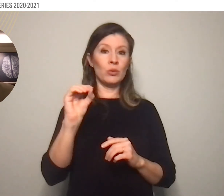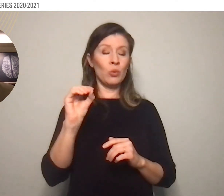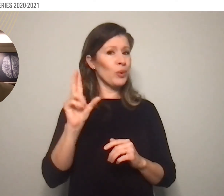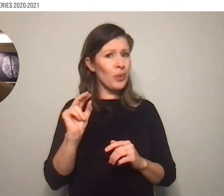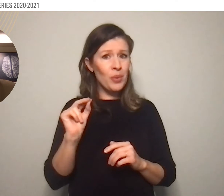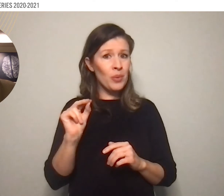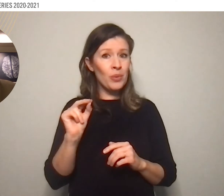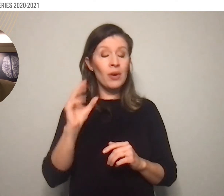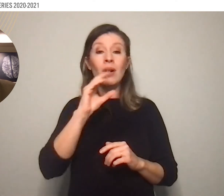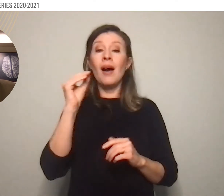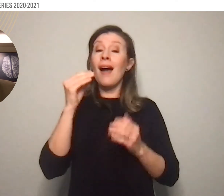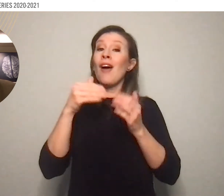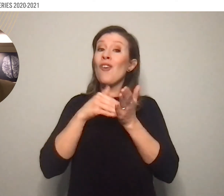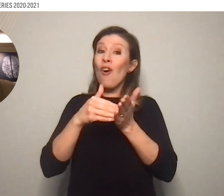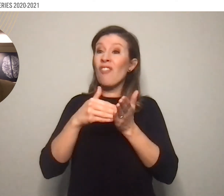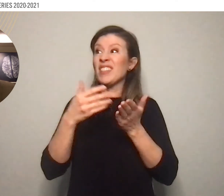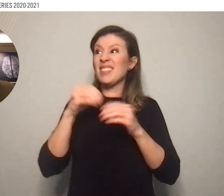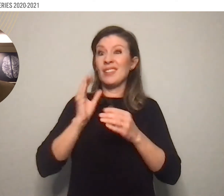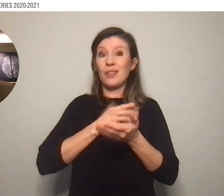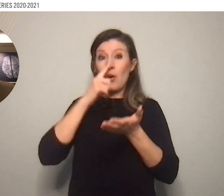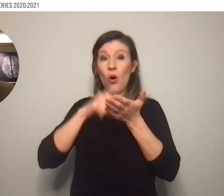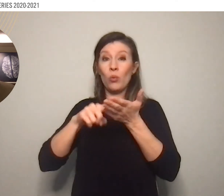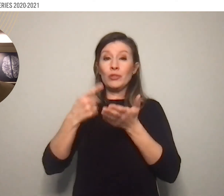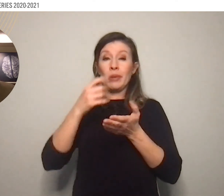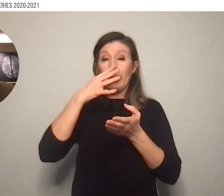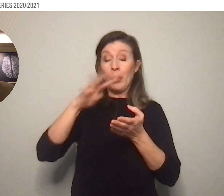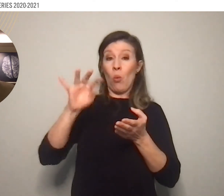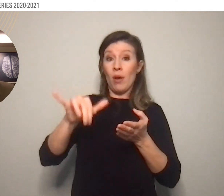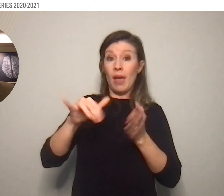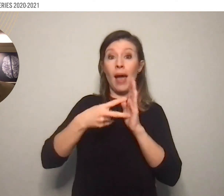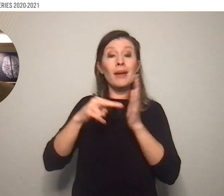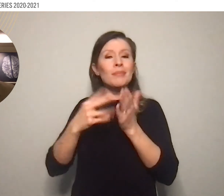Because this phenomena is often neglected in our research, new discoveries with regard